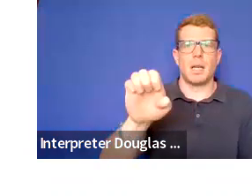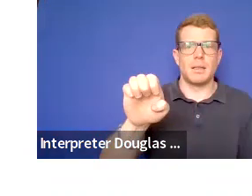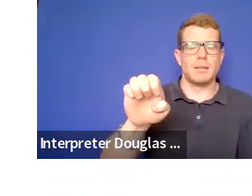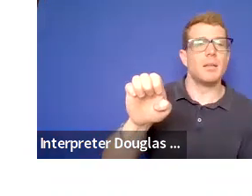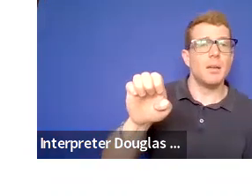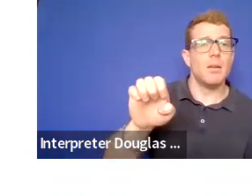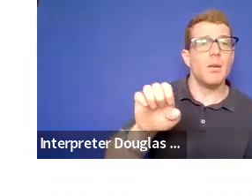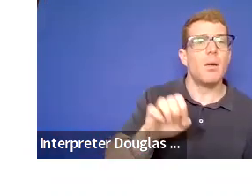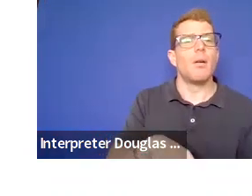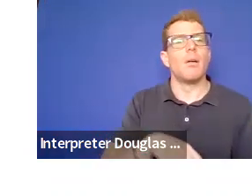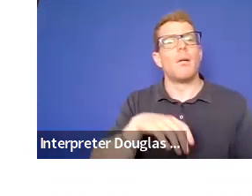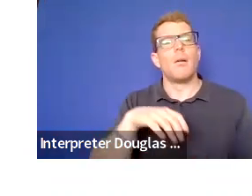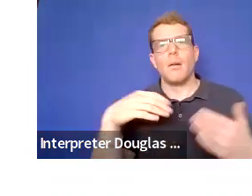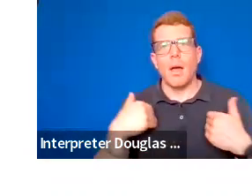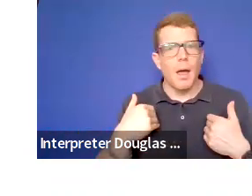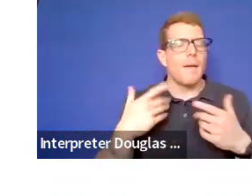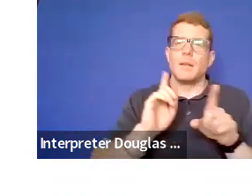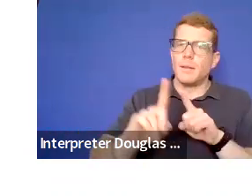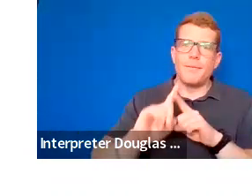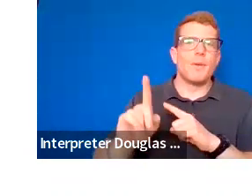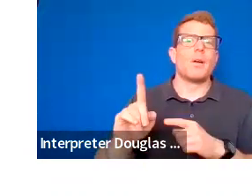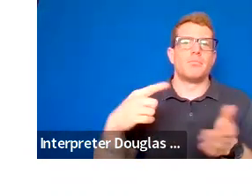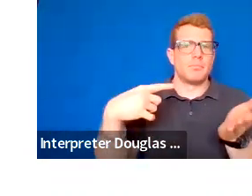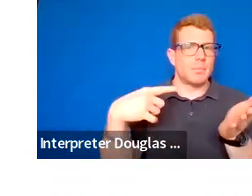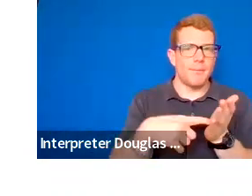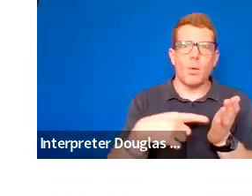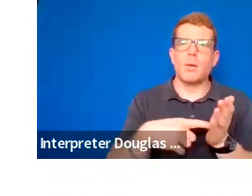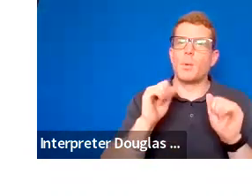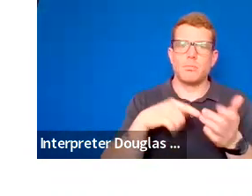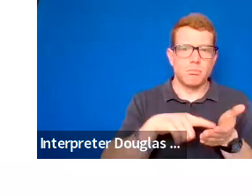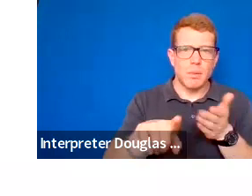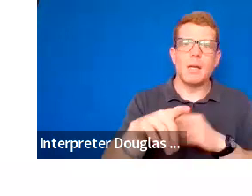plant with the affordable care Act, for example, with higher earnings.